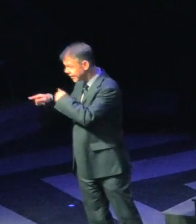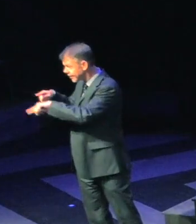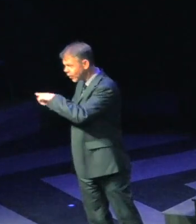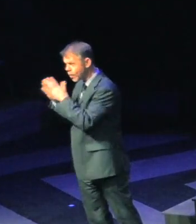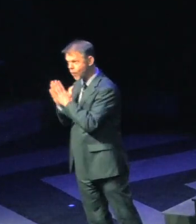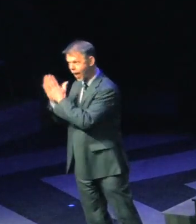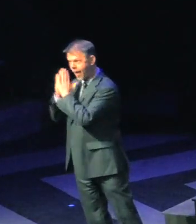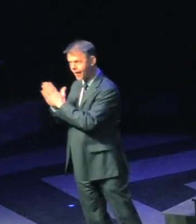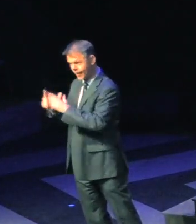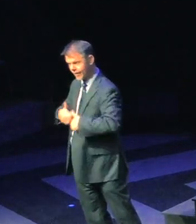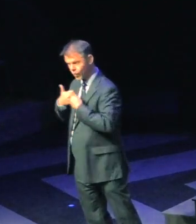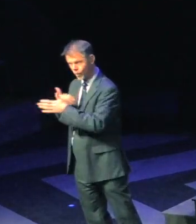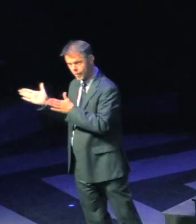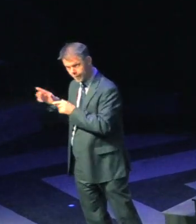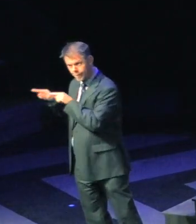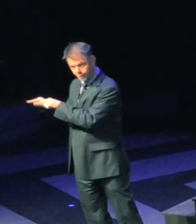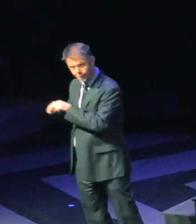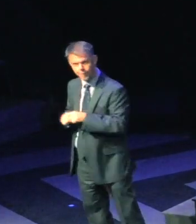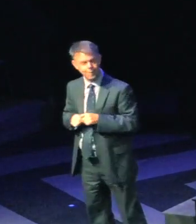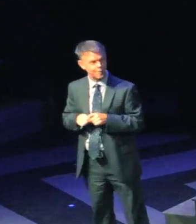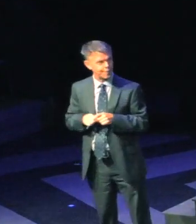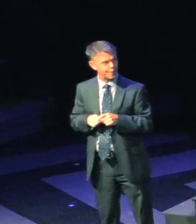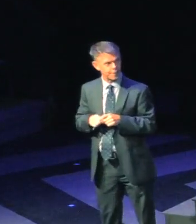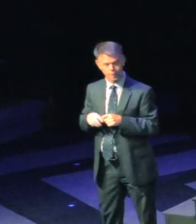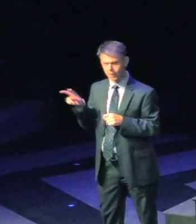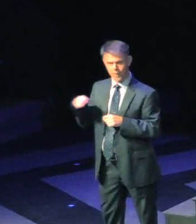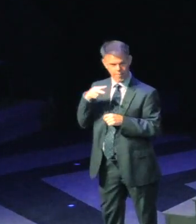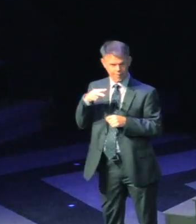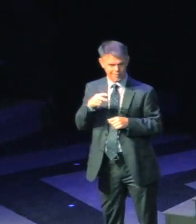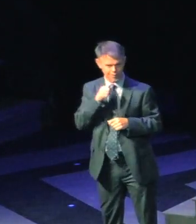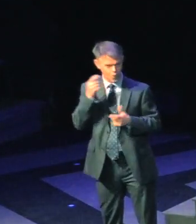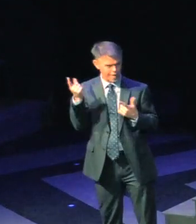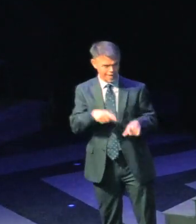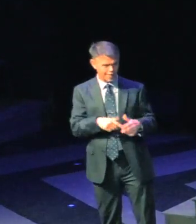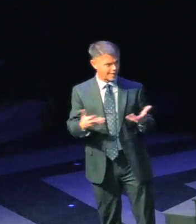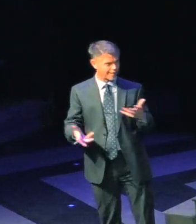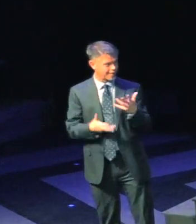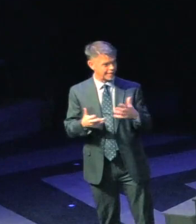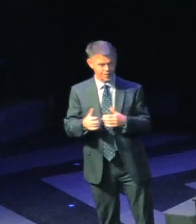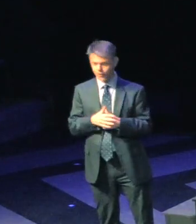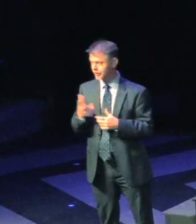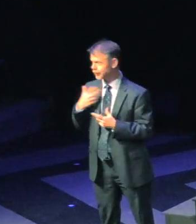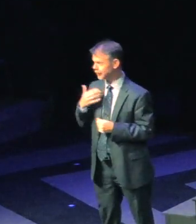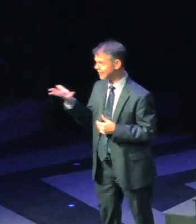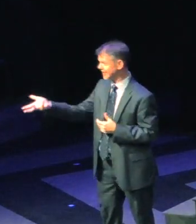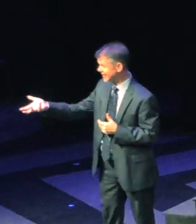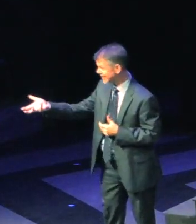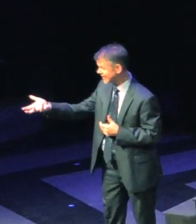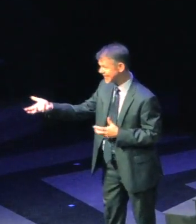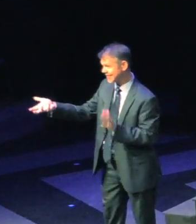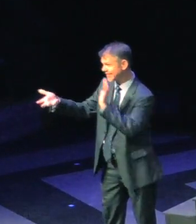Brown just looked at me like this is not going to happen so I put my hand out she gave me her hand